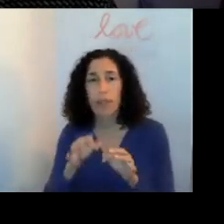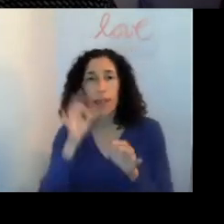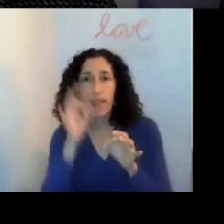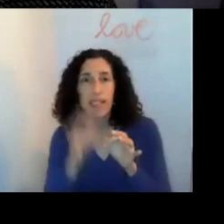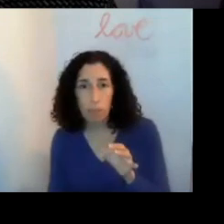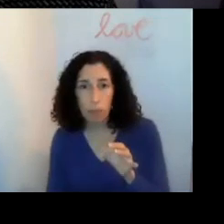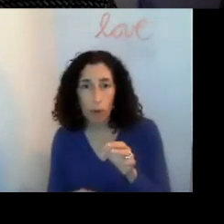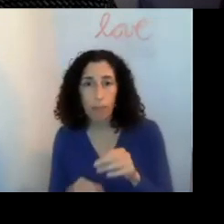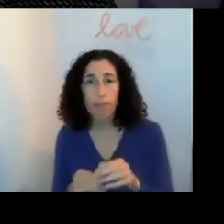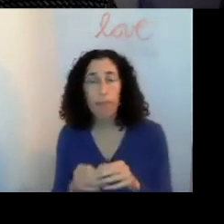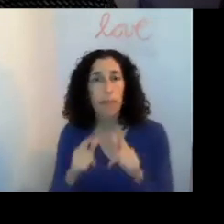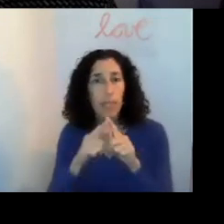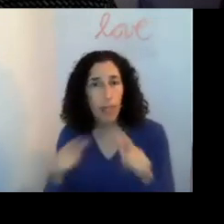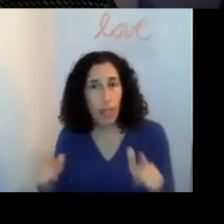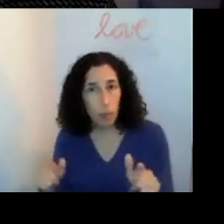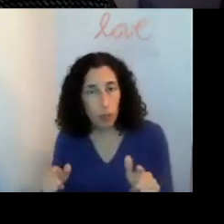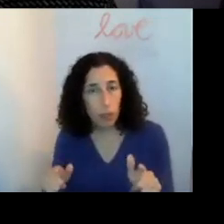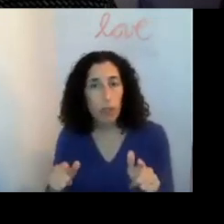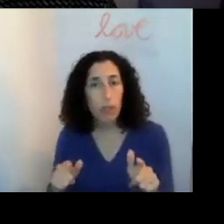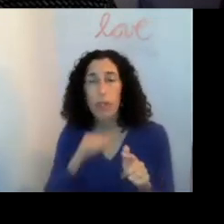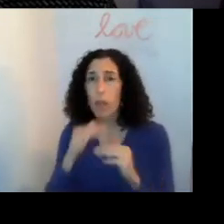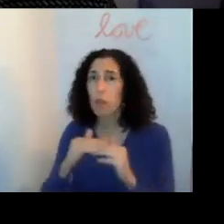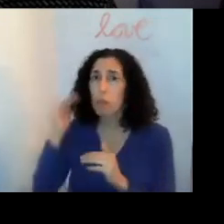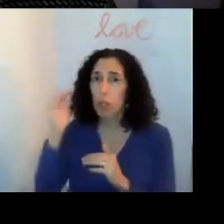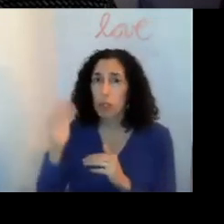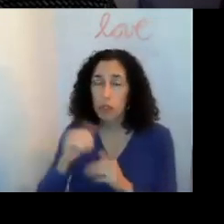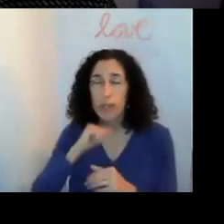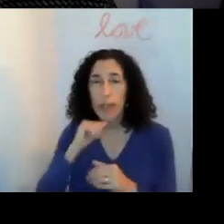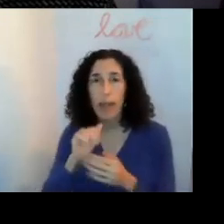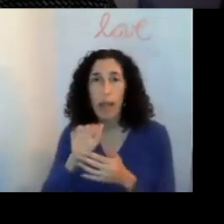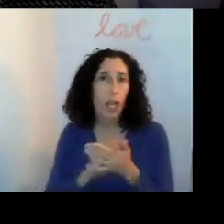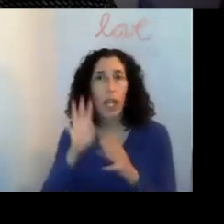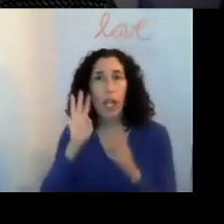what it would mean to provide an environment for the text, and how that environment would